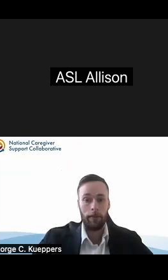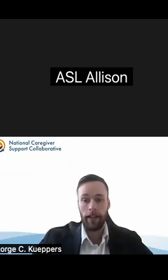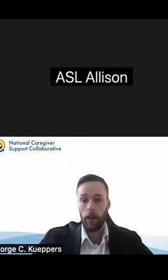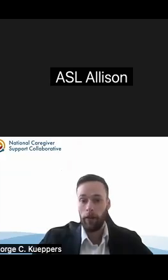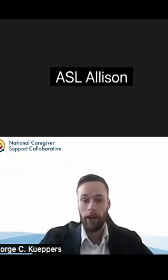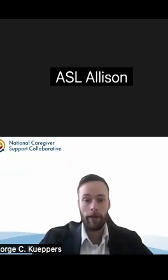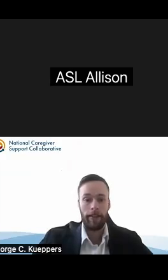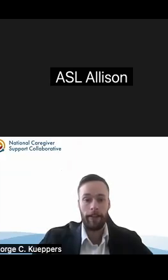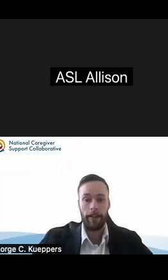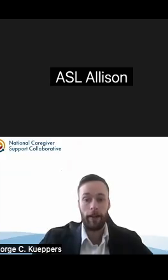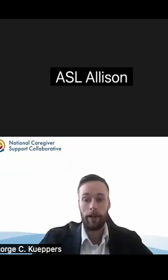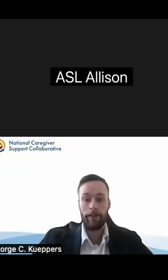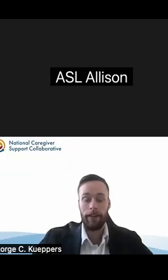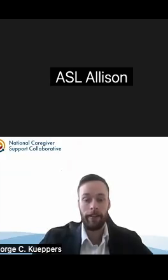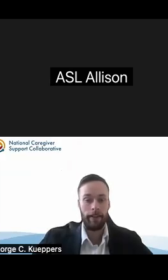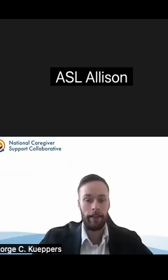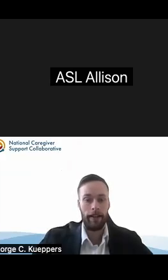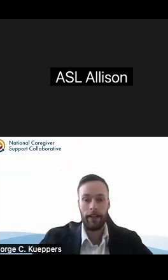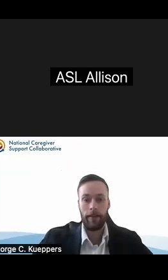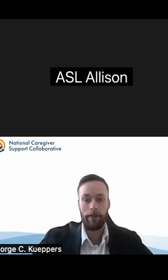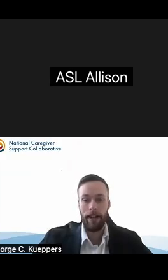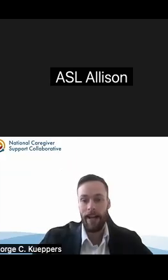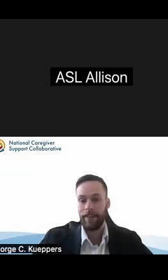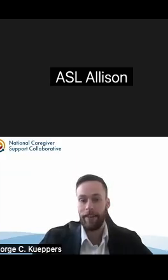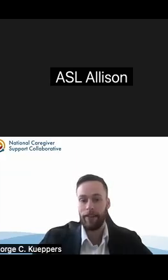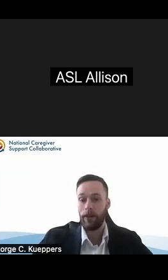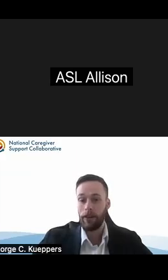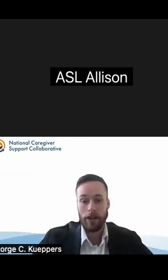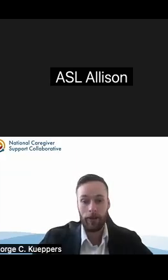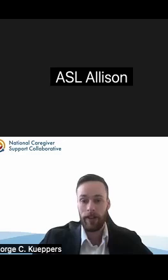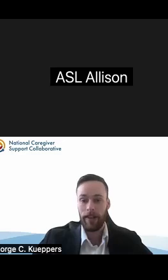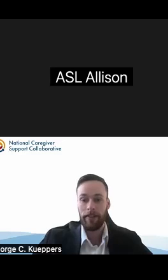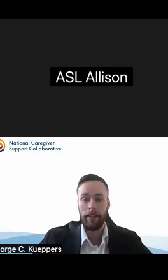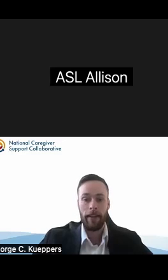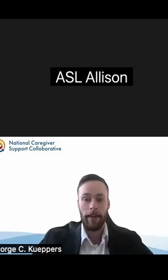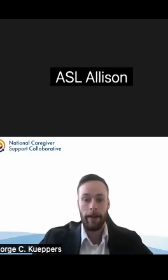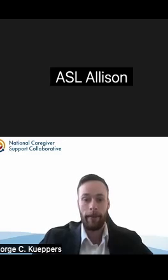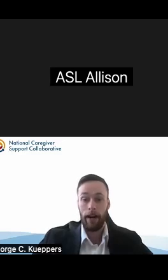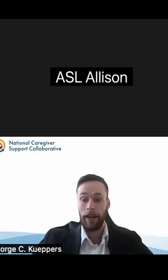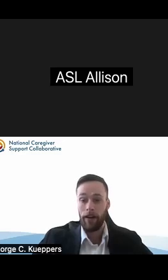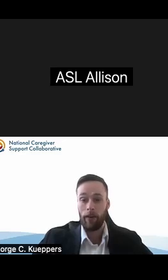public health departments, and nonprofits can provide access to research expertise. Our CARE